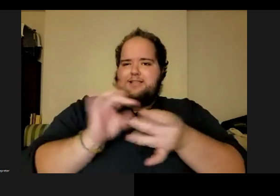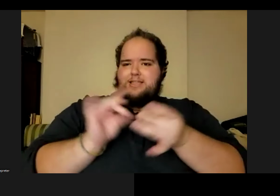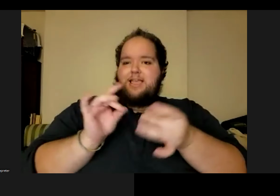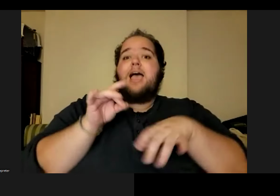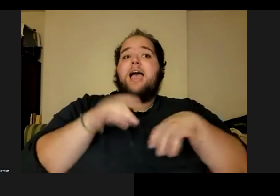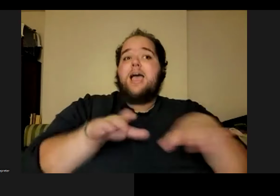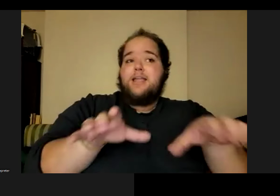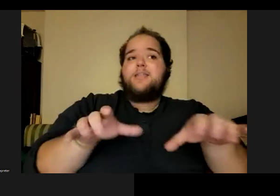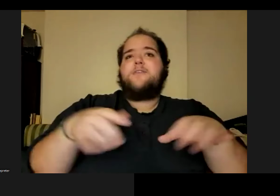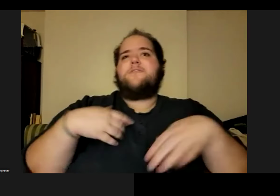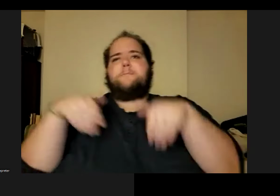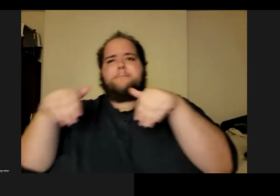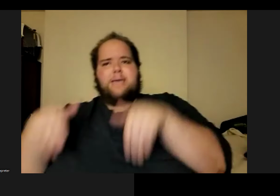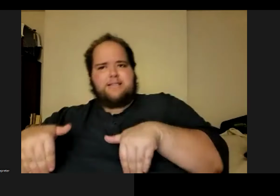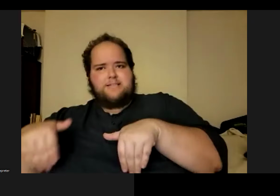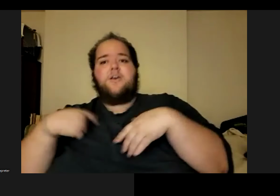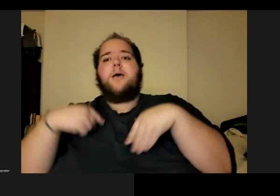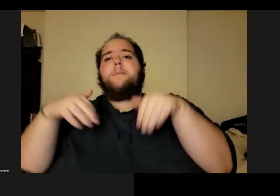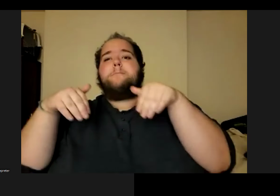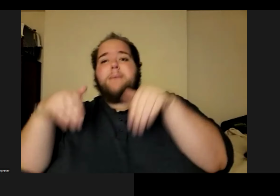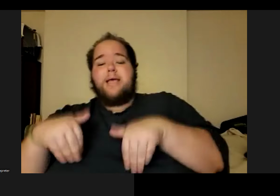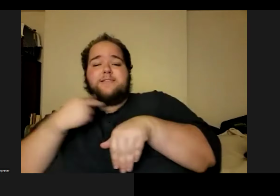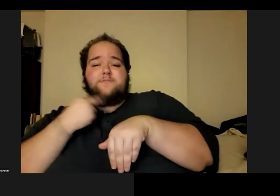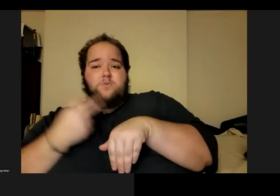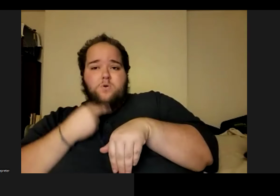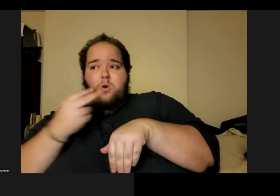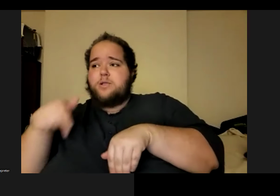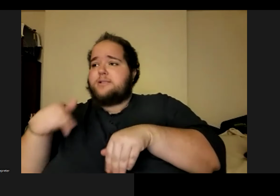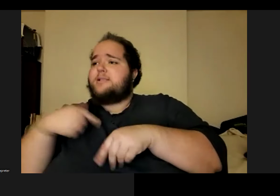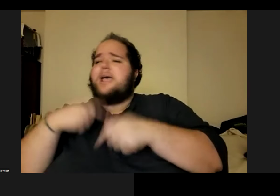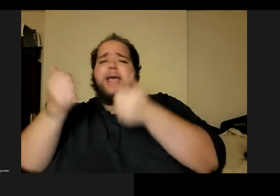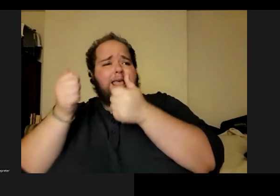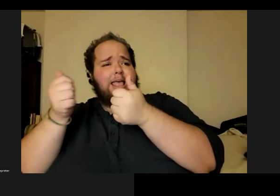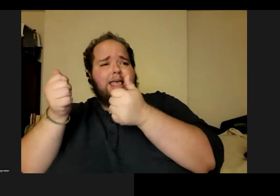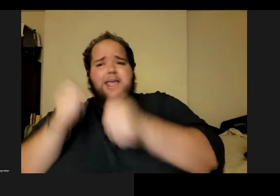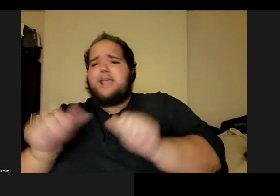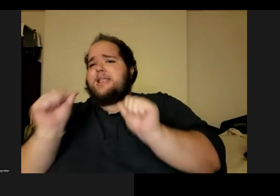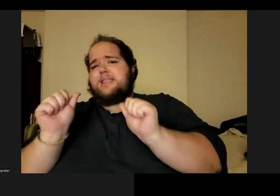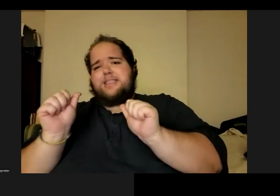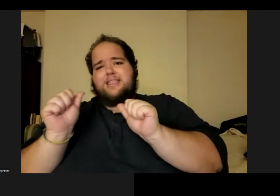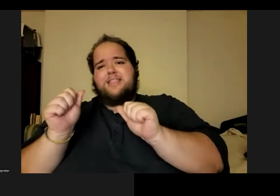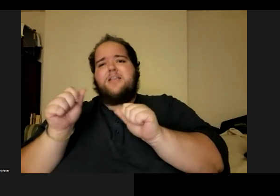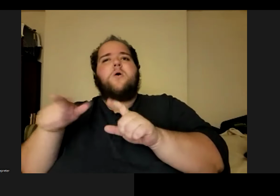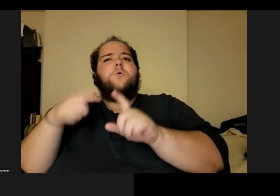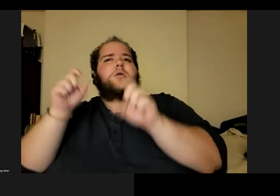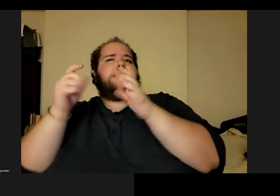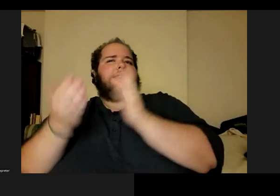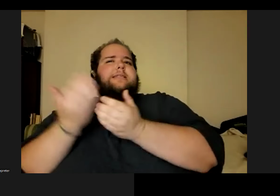Passive voice is something that can happen to amateur academic writers, like when you're amateur academic writers. Like when you're trying to write something that